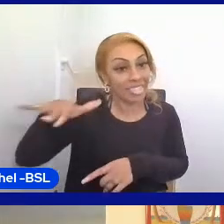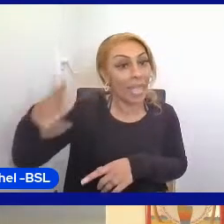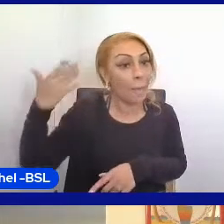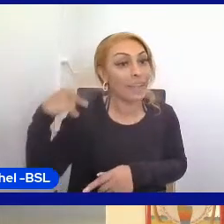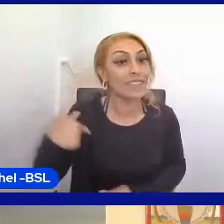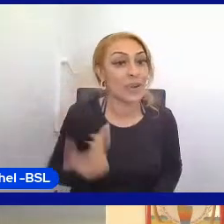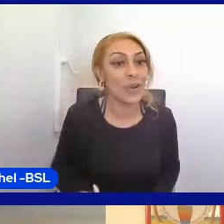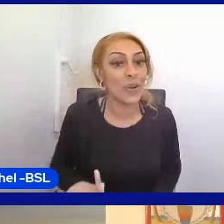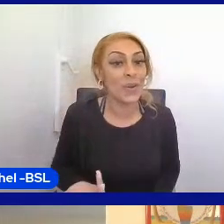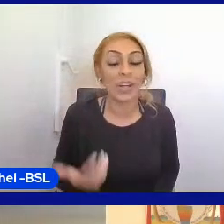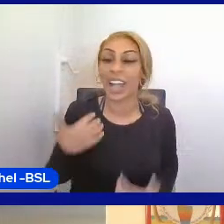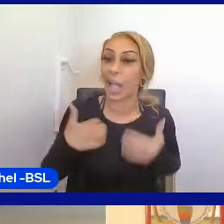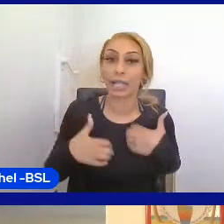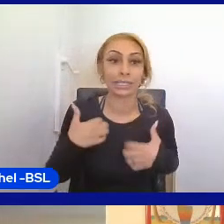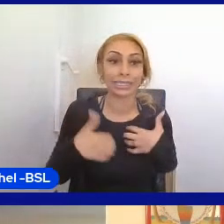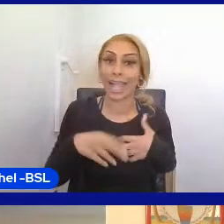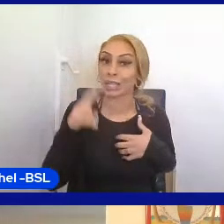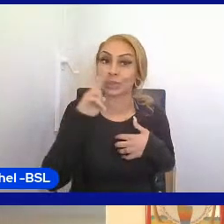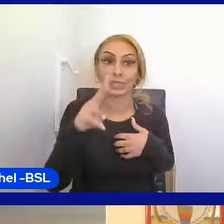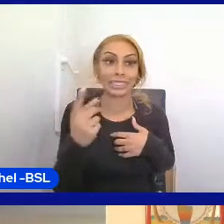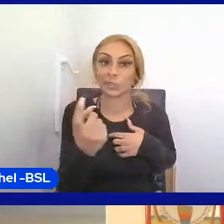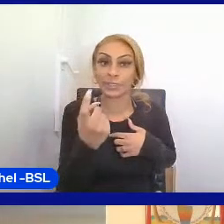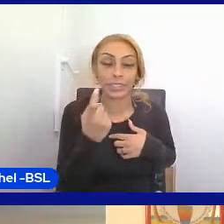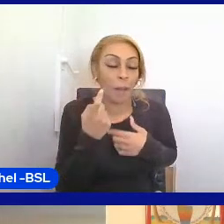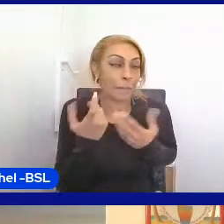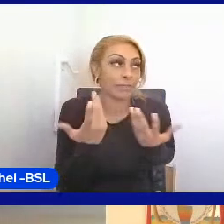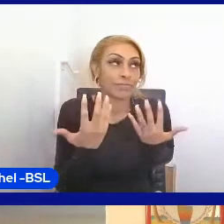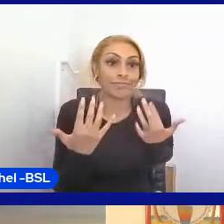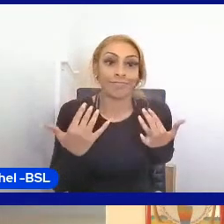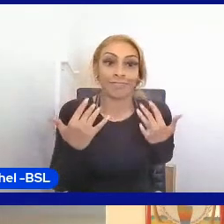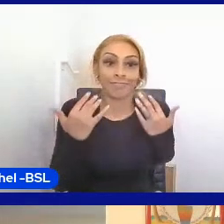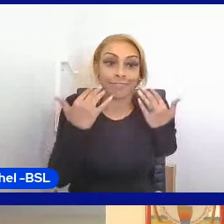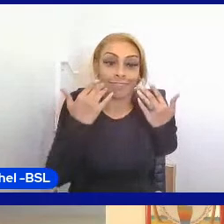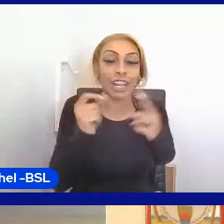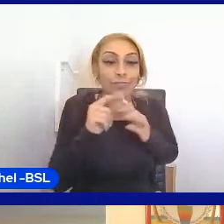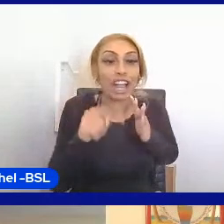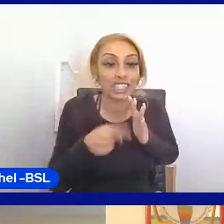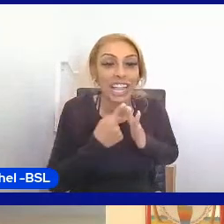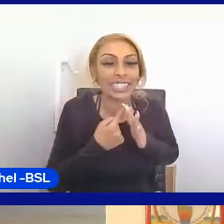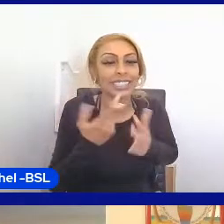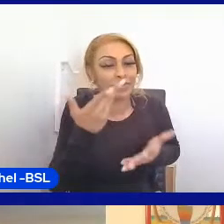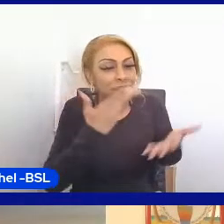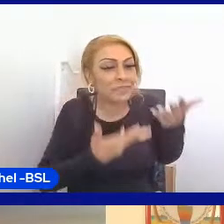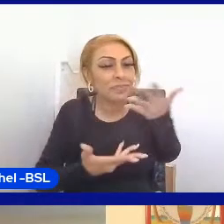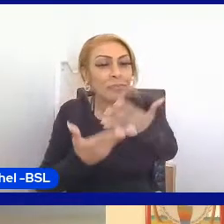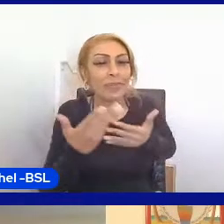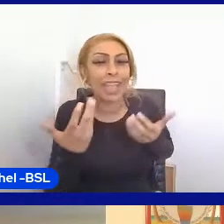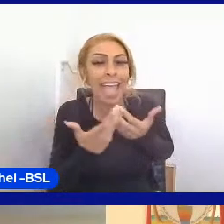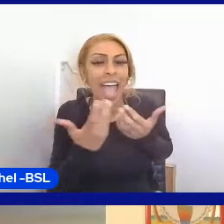side, there's always a sound system there, it looked bizarrely realistic. It was quite surreal, that moment for me.